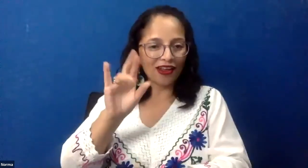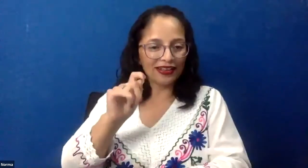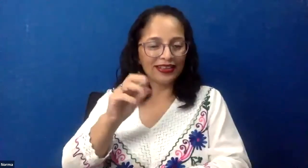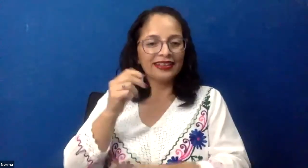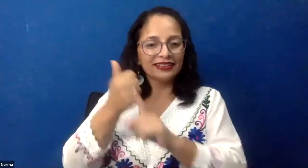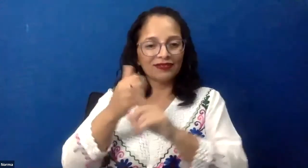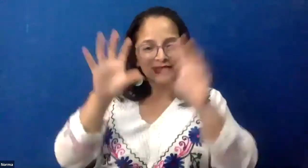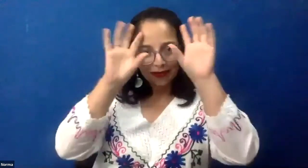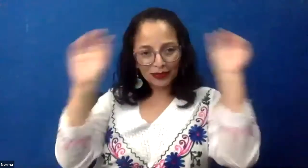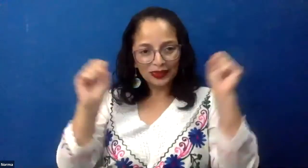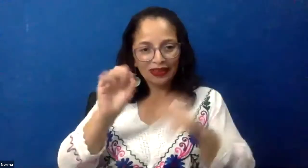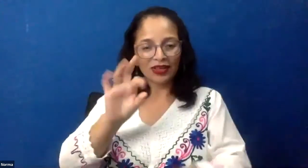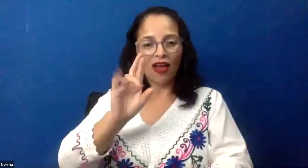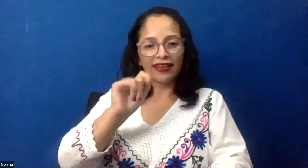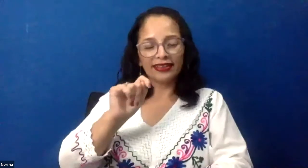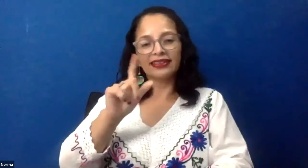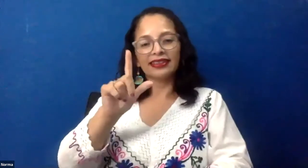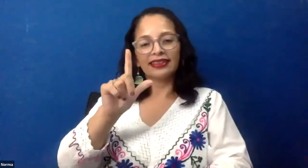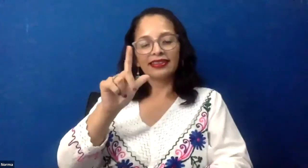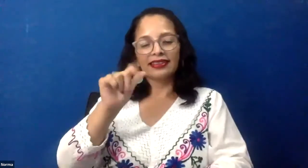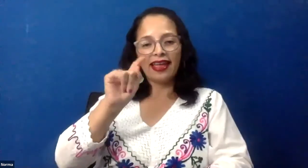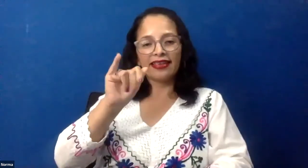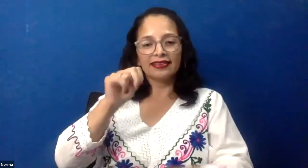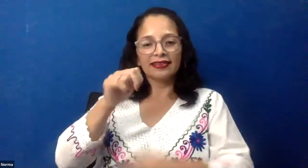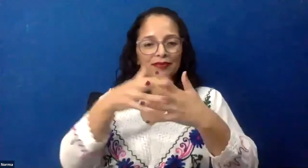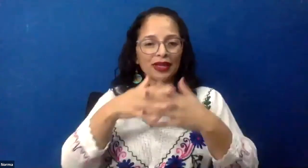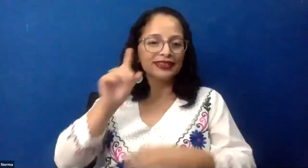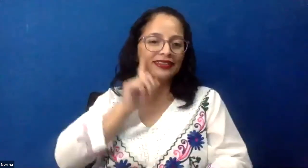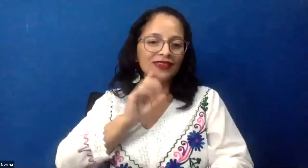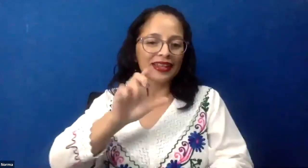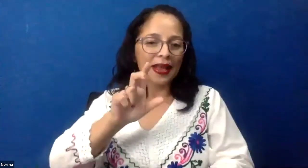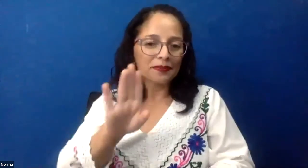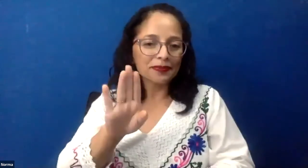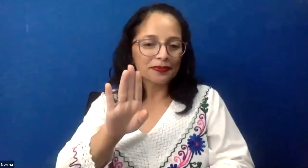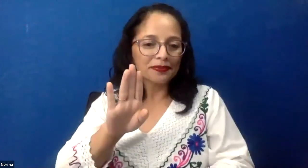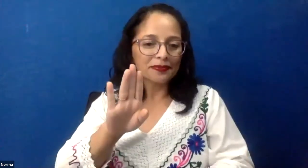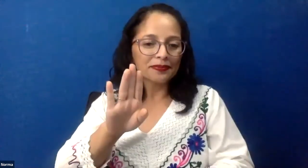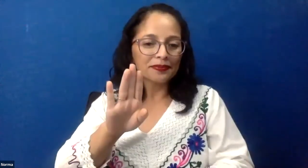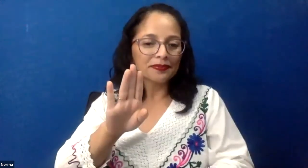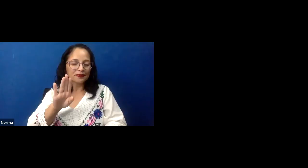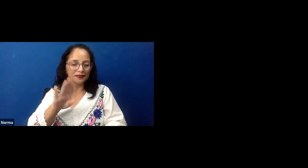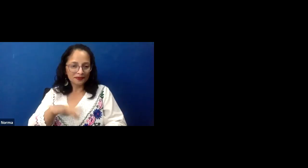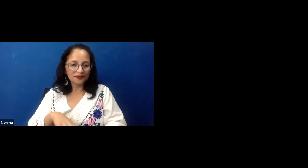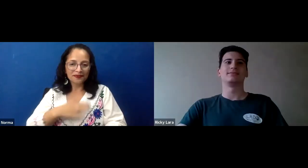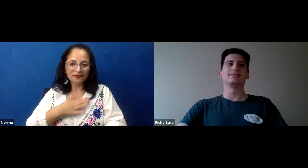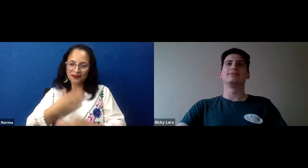He is a student, the student president of NTID American Deaf Club.